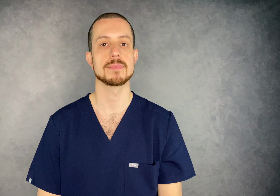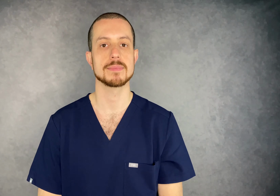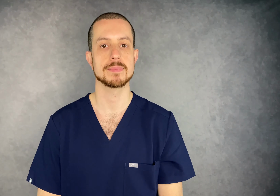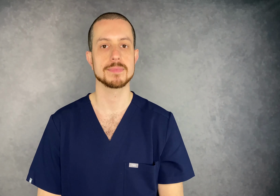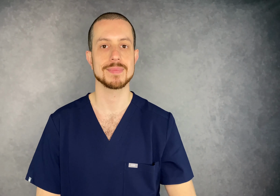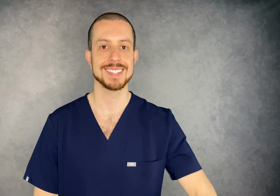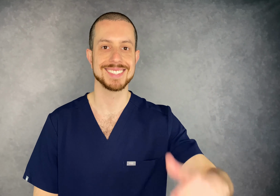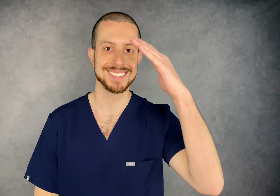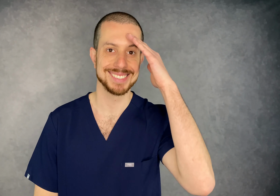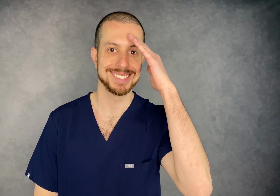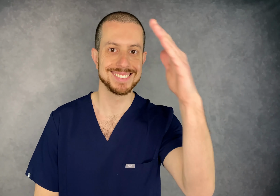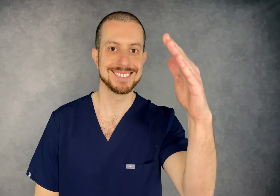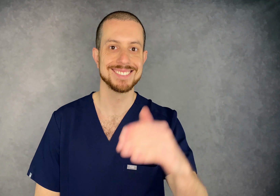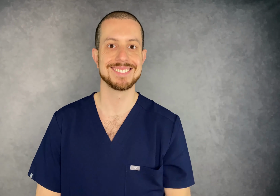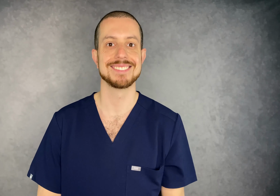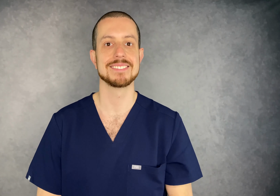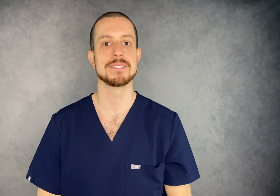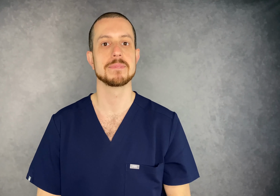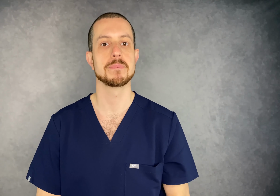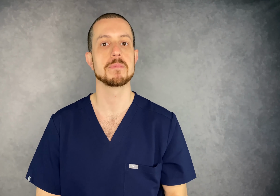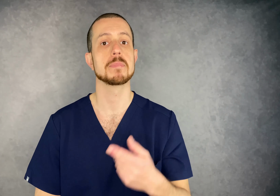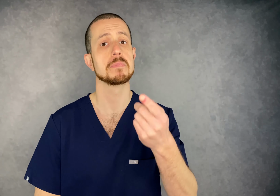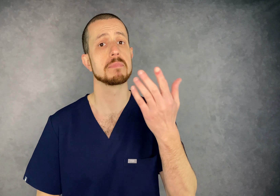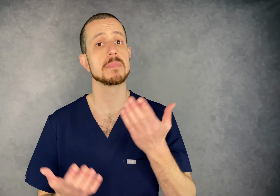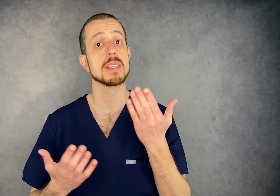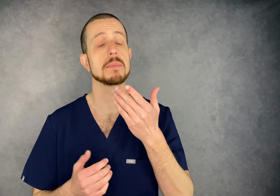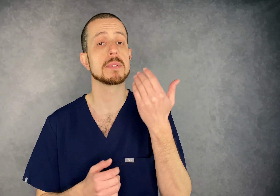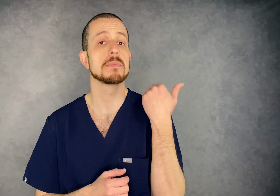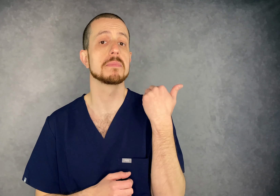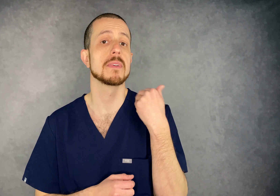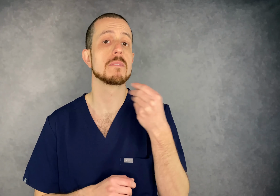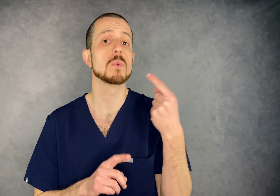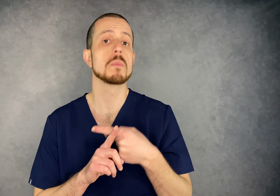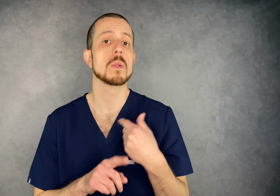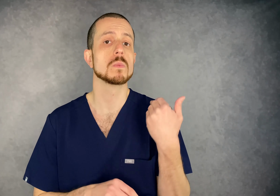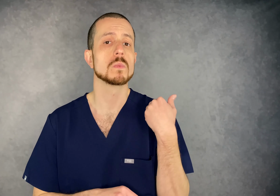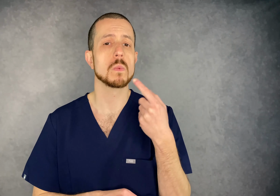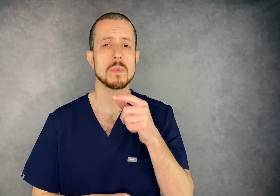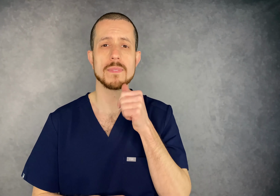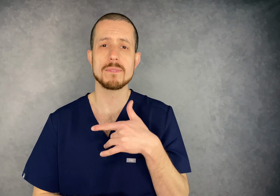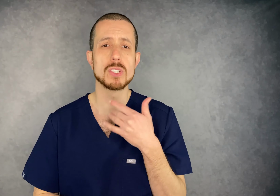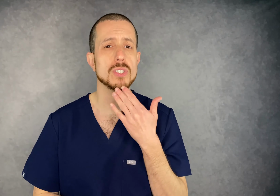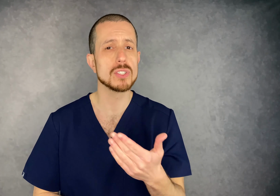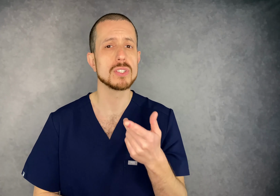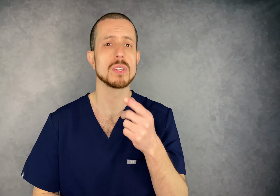Hi there! You may have felt unwell a few months ago